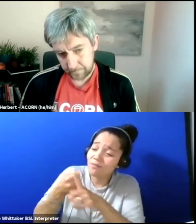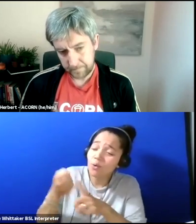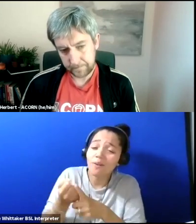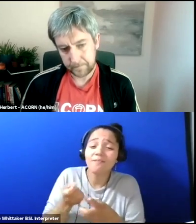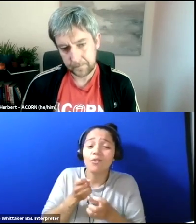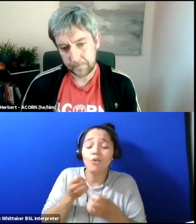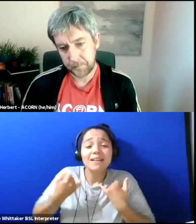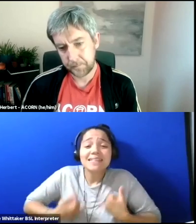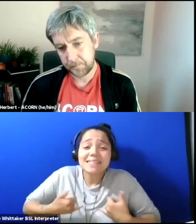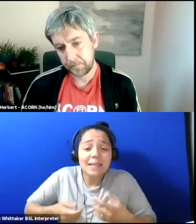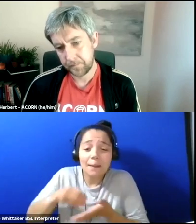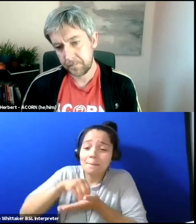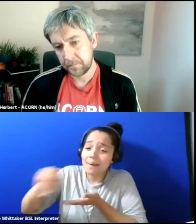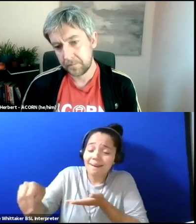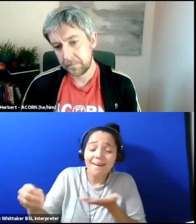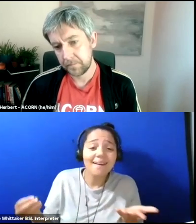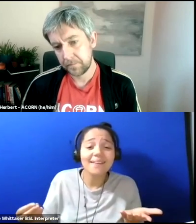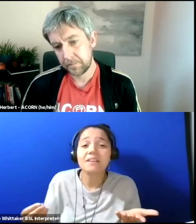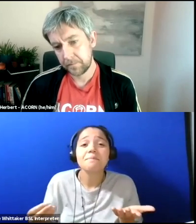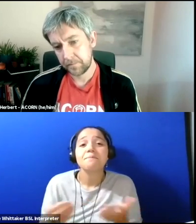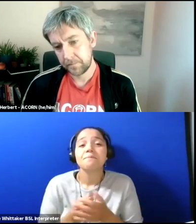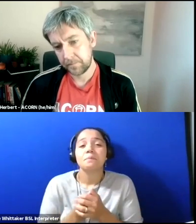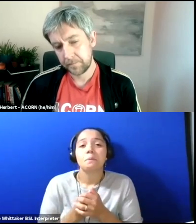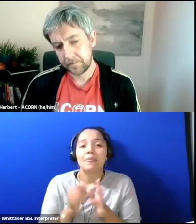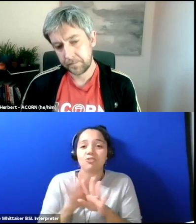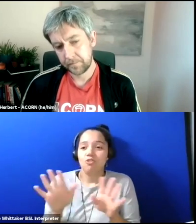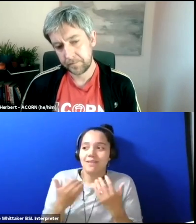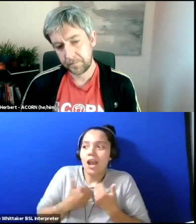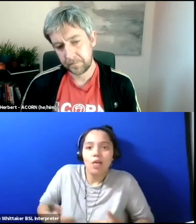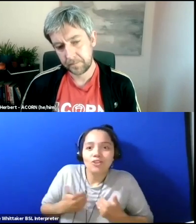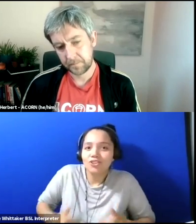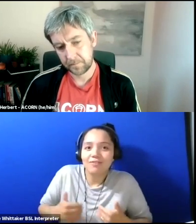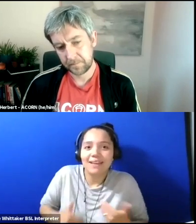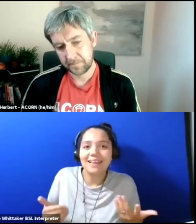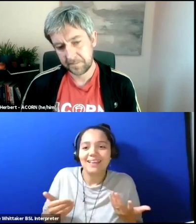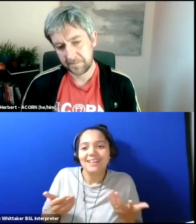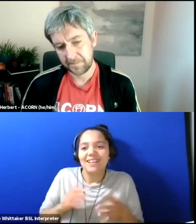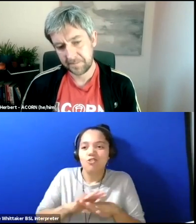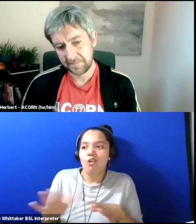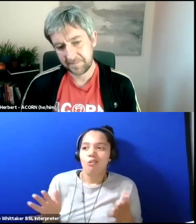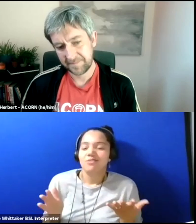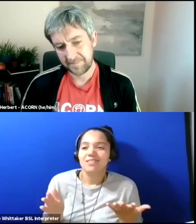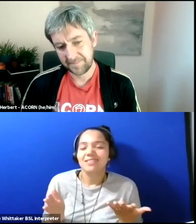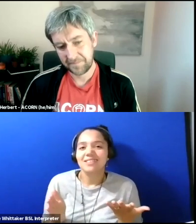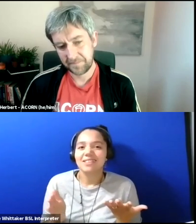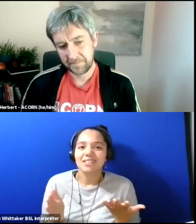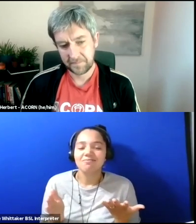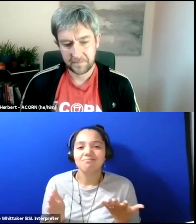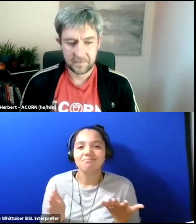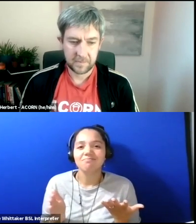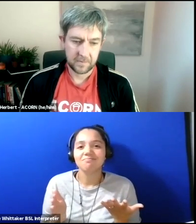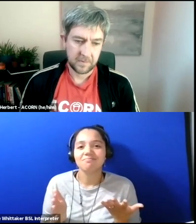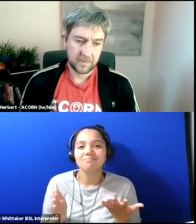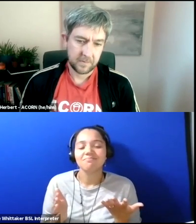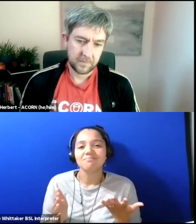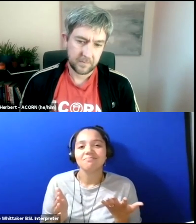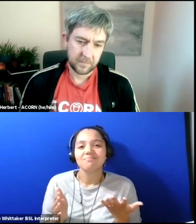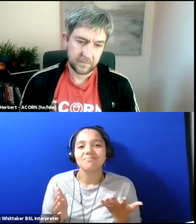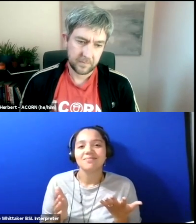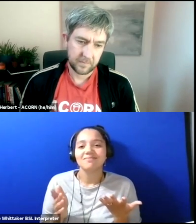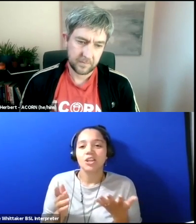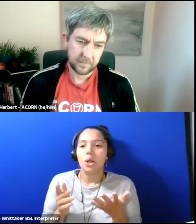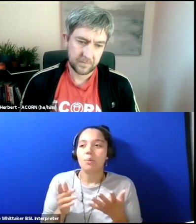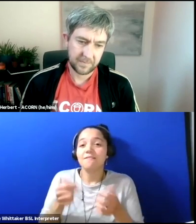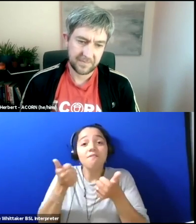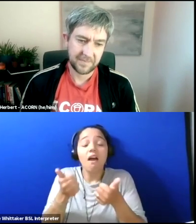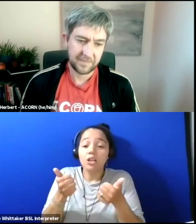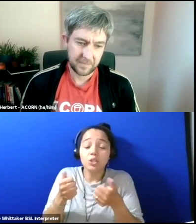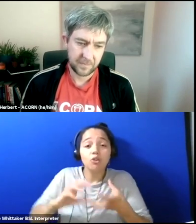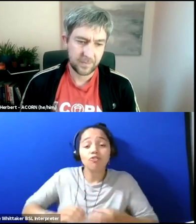And it's not a luxury, it's not uncool to put boundaries and to have security.